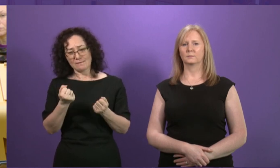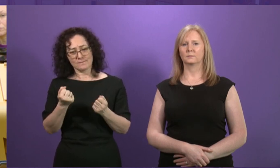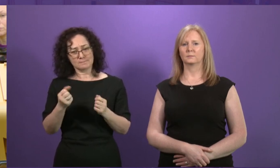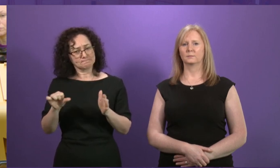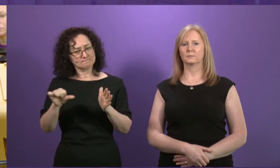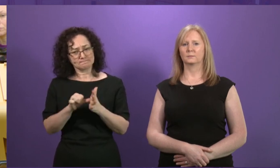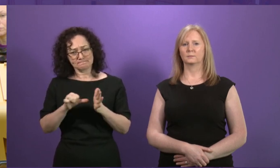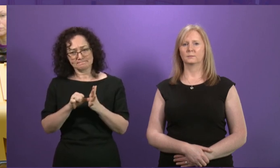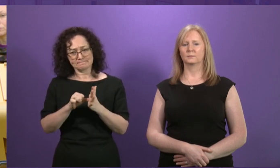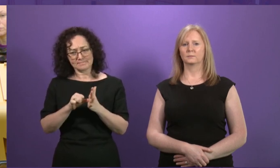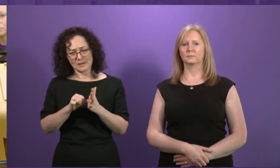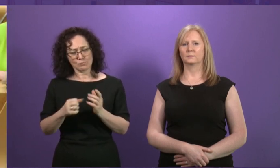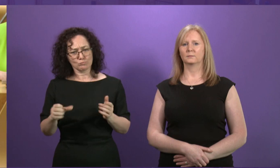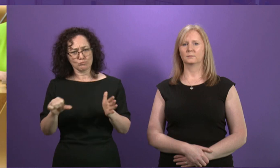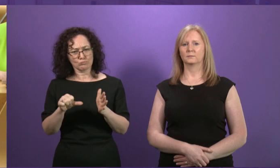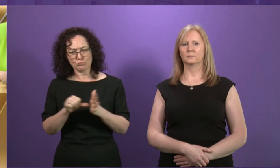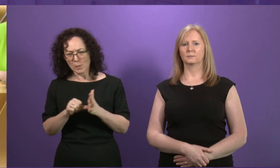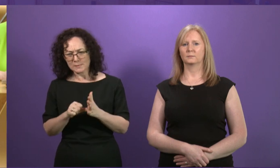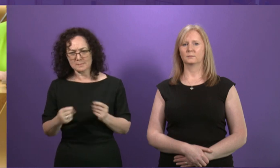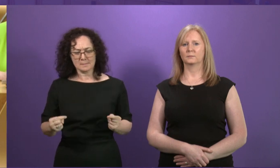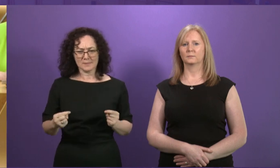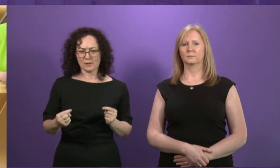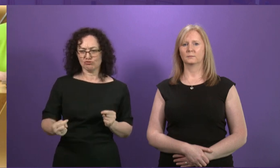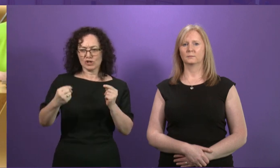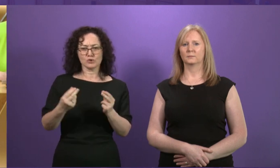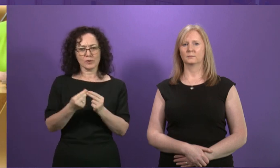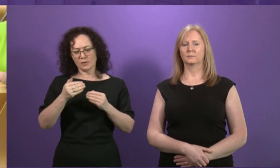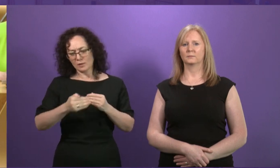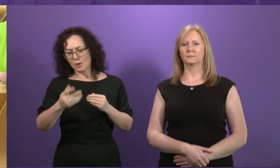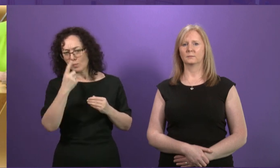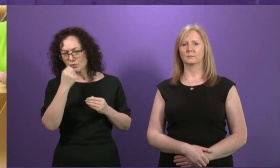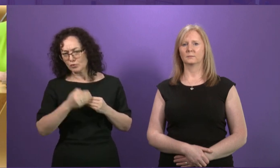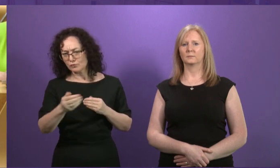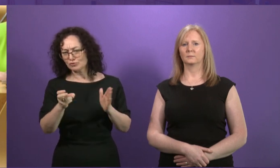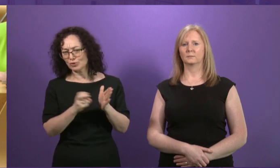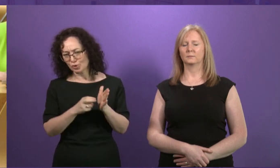the unions to fully explore that. I intend to convene a summit in early course to do